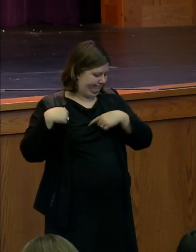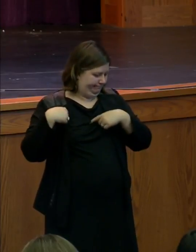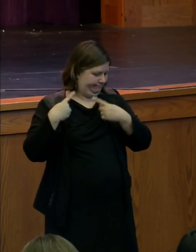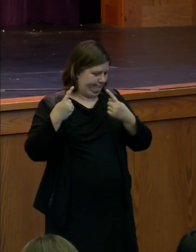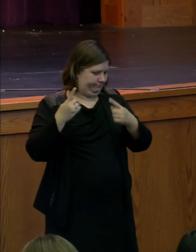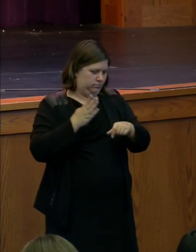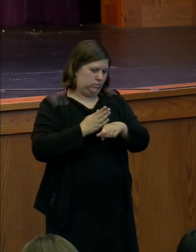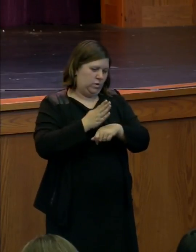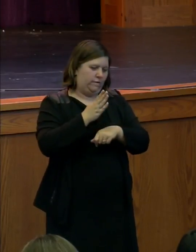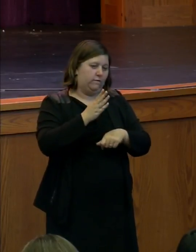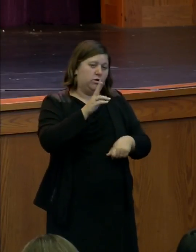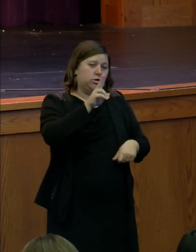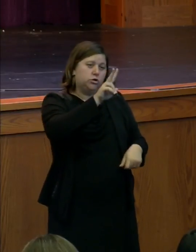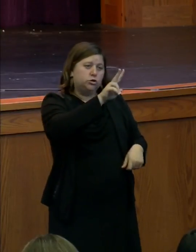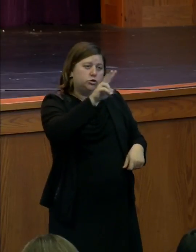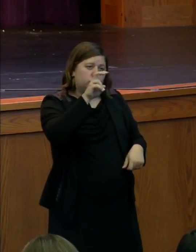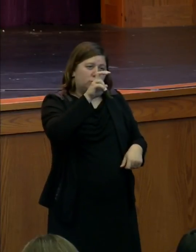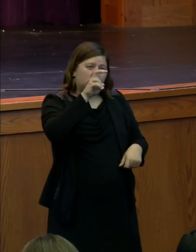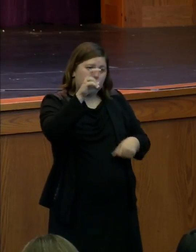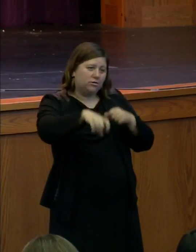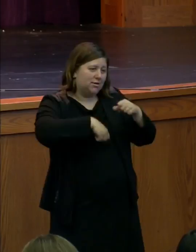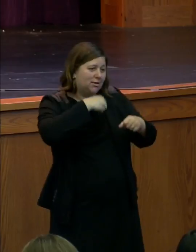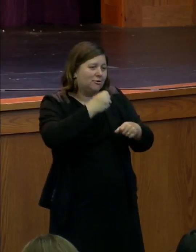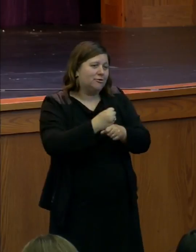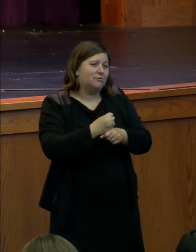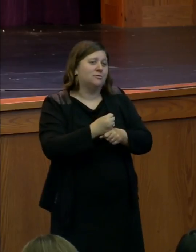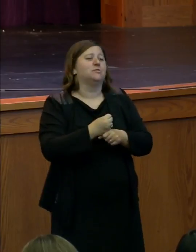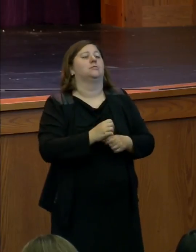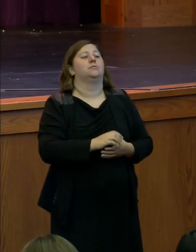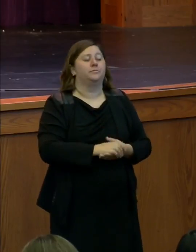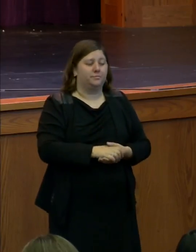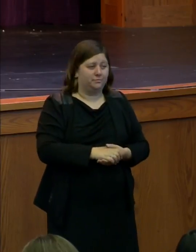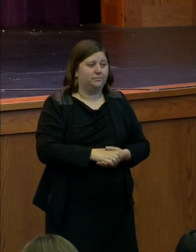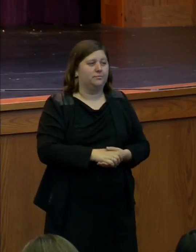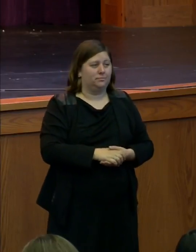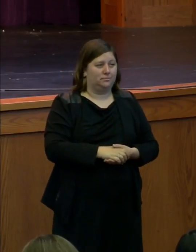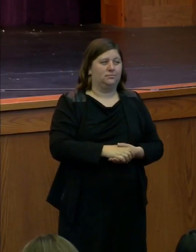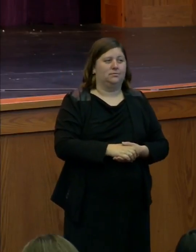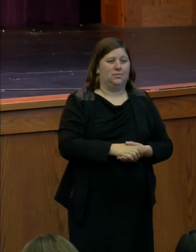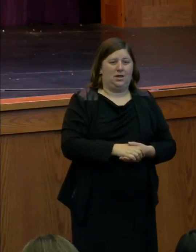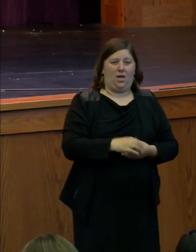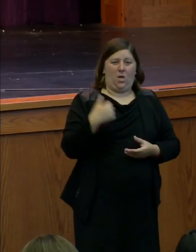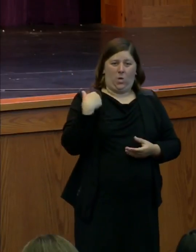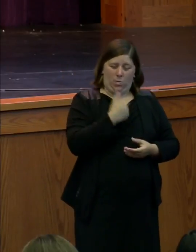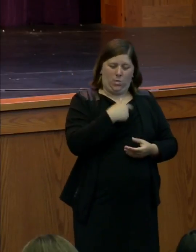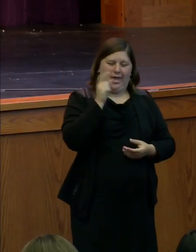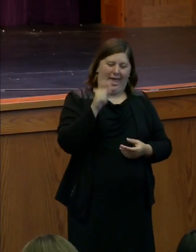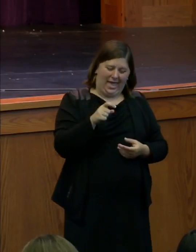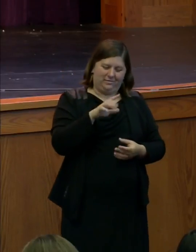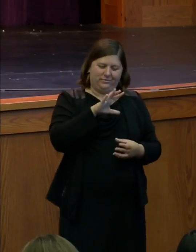FOR OVER 200 YEARS. IT IS UP TO US TO KEEP THE FIGHT GOING.